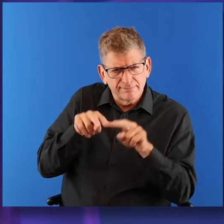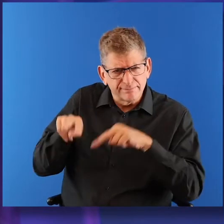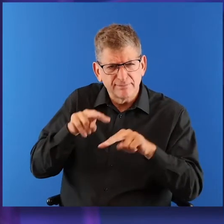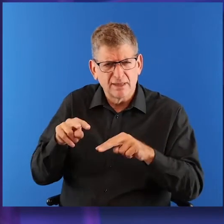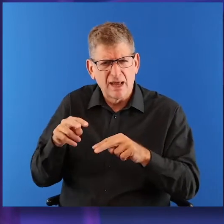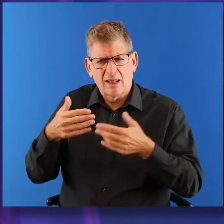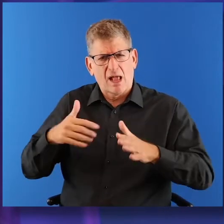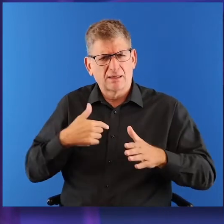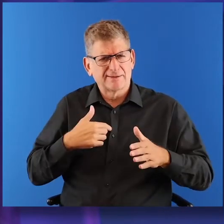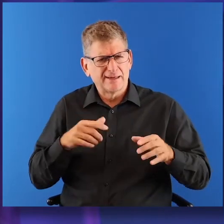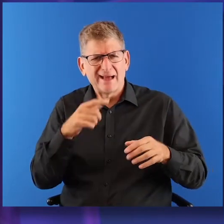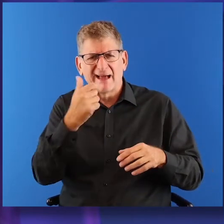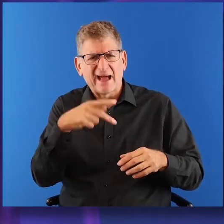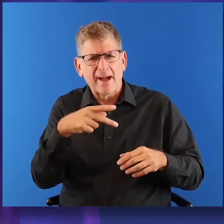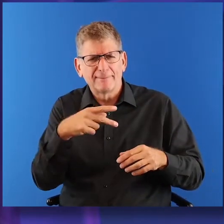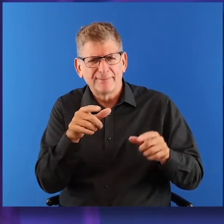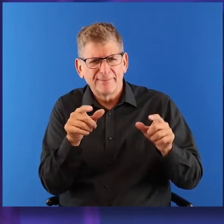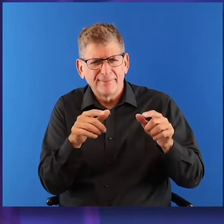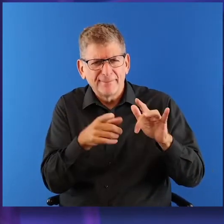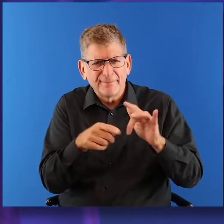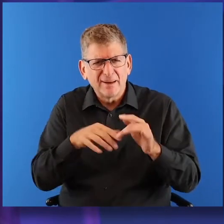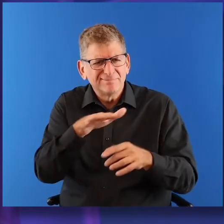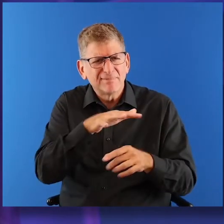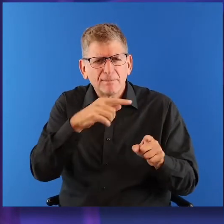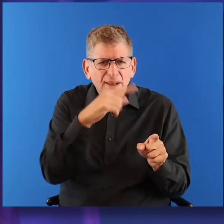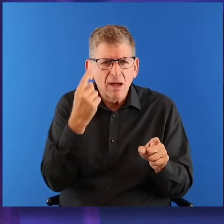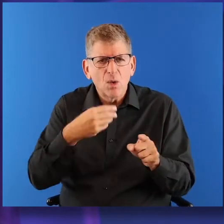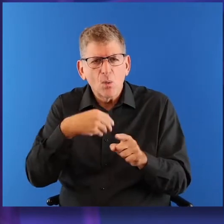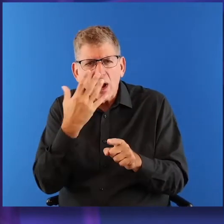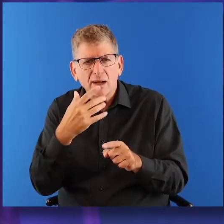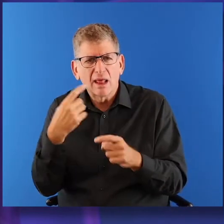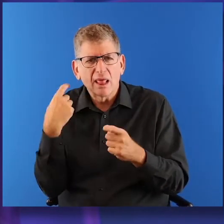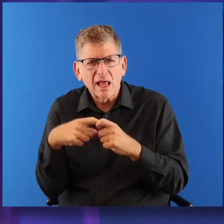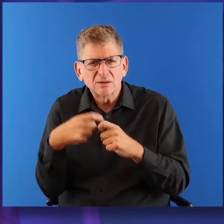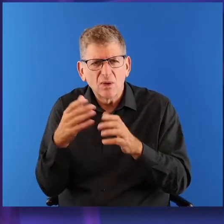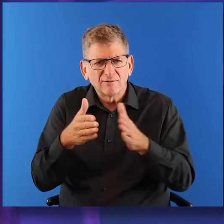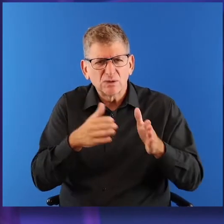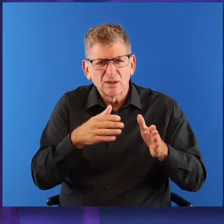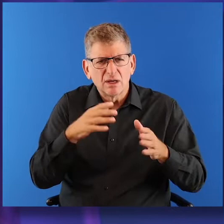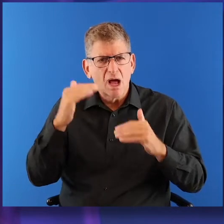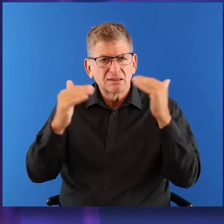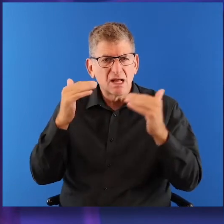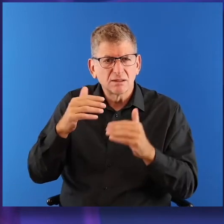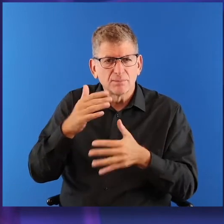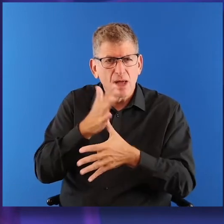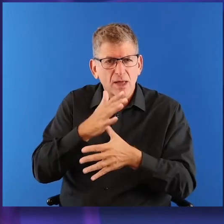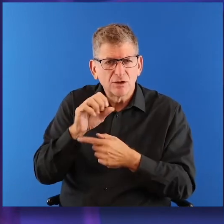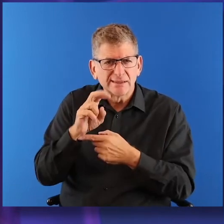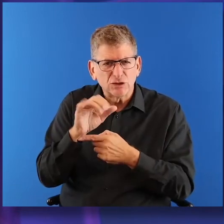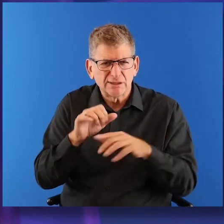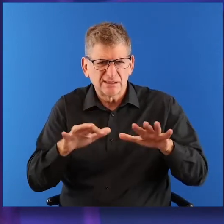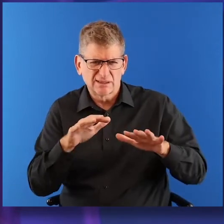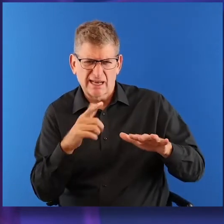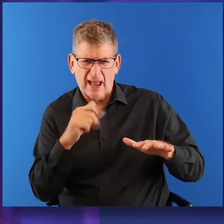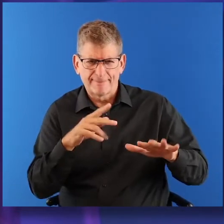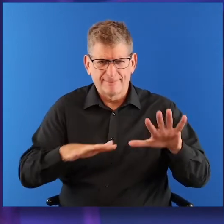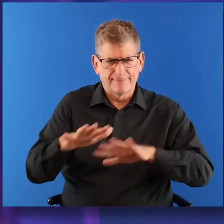and Latino individuals in the adult primary series, within the first nine months of that vaccination. We knew those gaps were going to